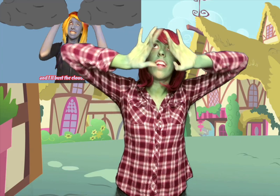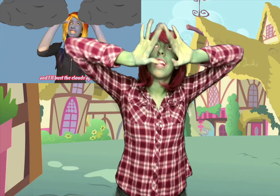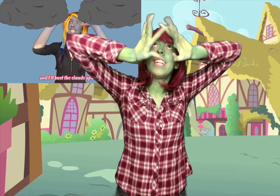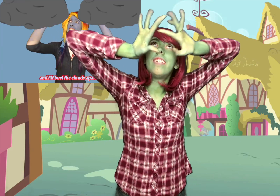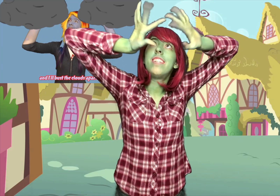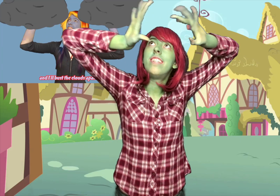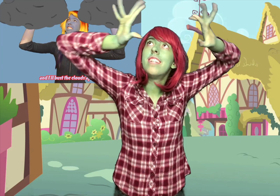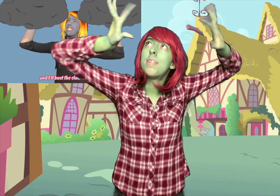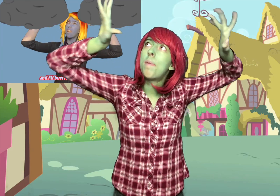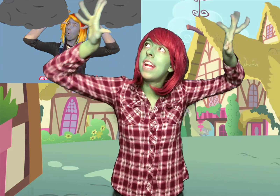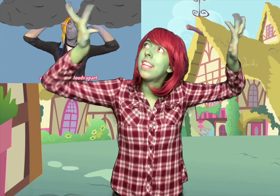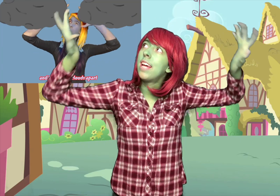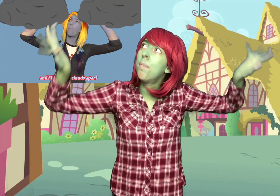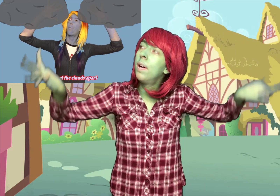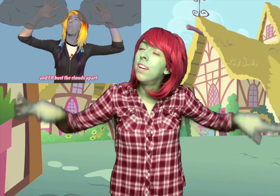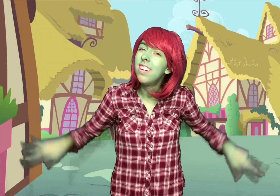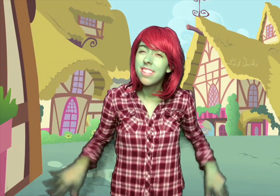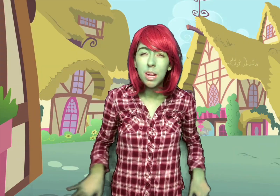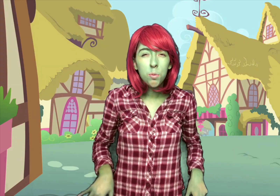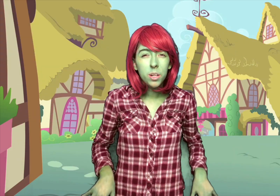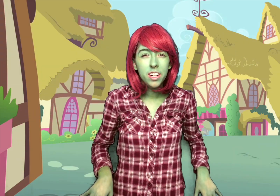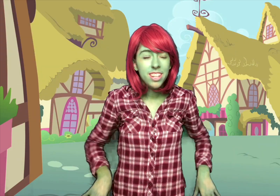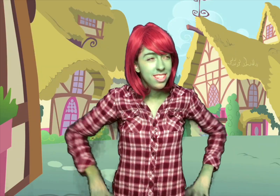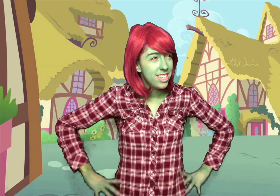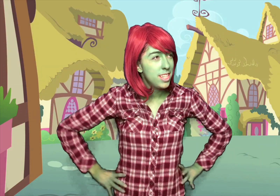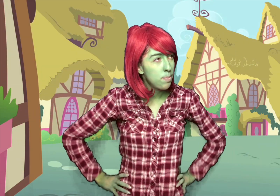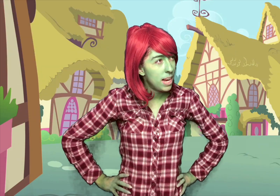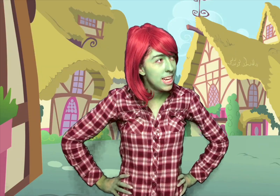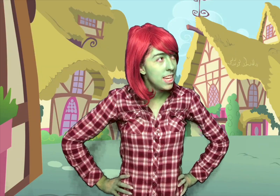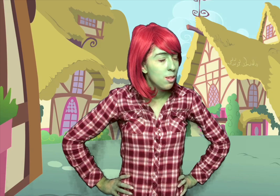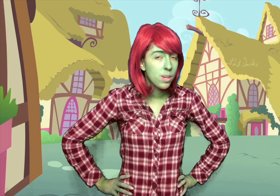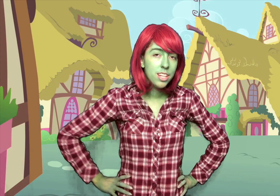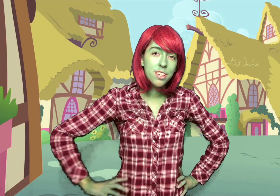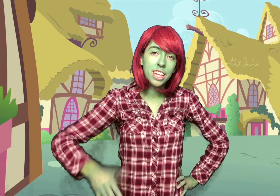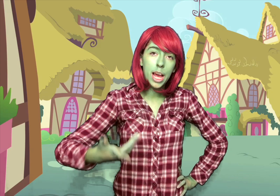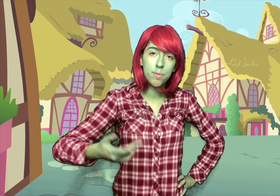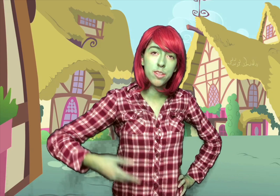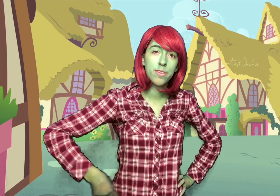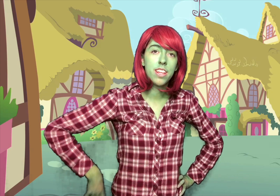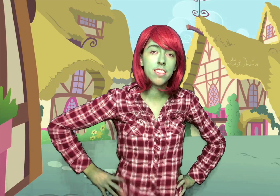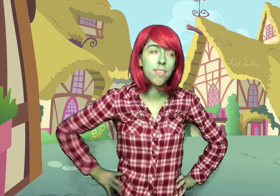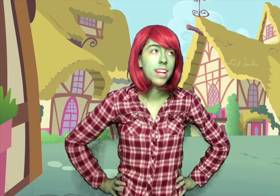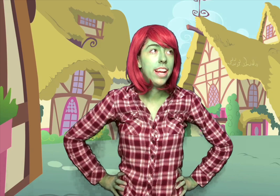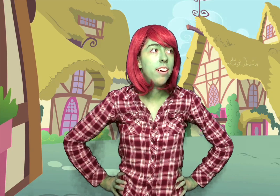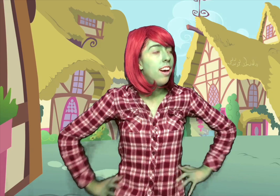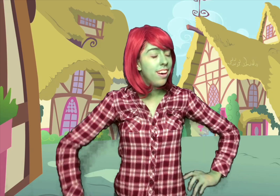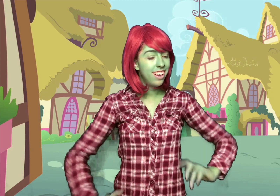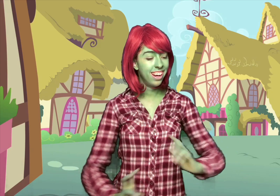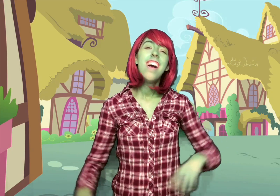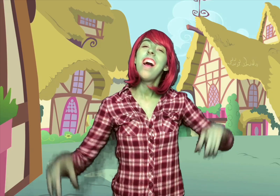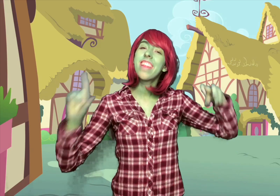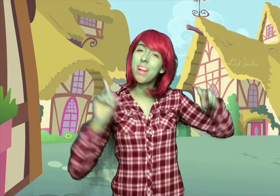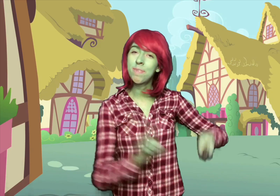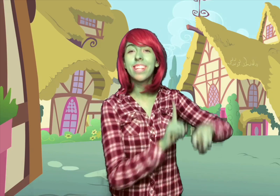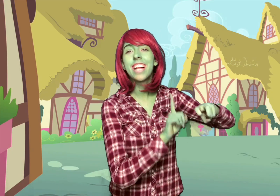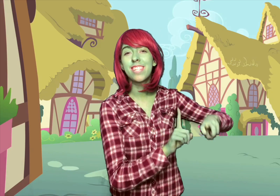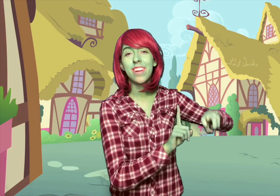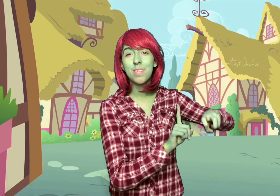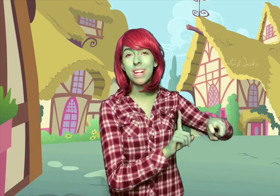like dissipated them is that a word? "dissipated" when i do the captions for this i'll find out. (it is) and then i put the classifiers back